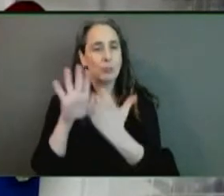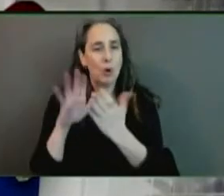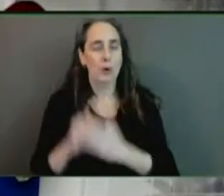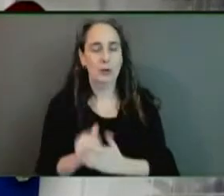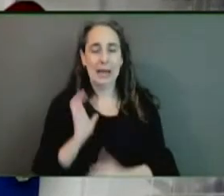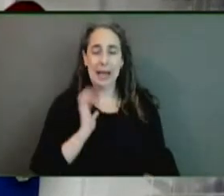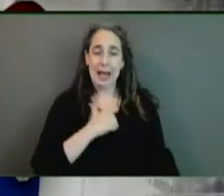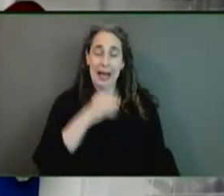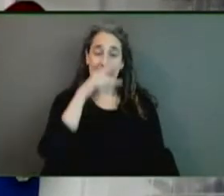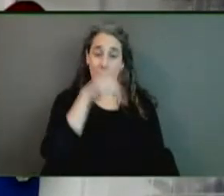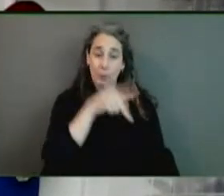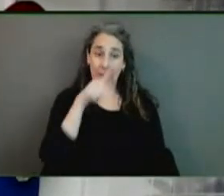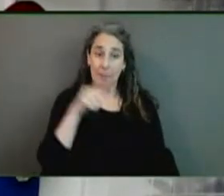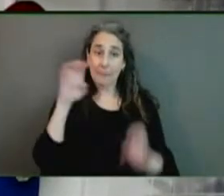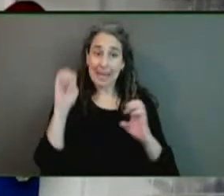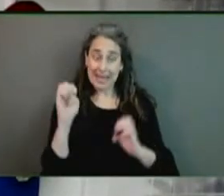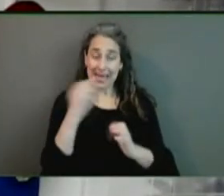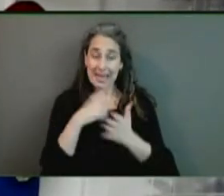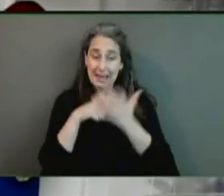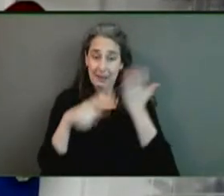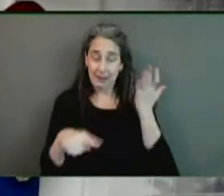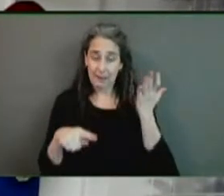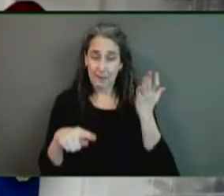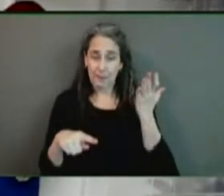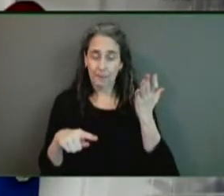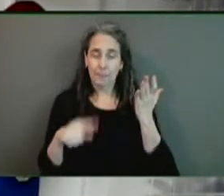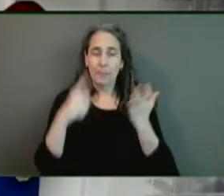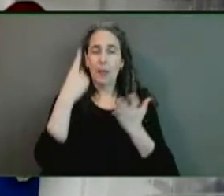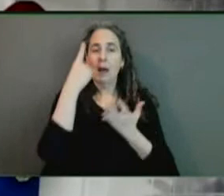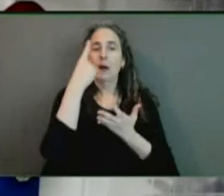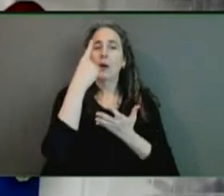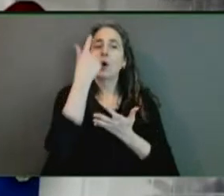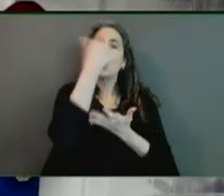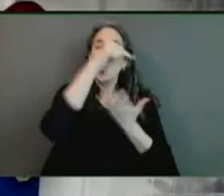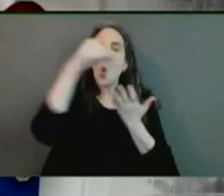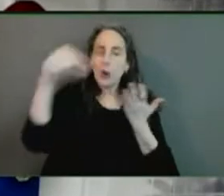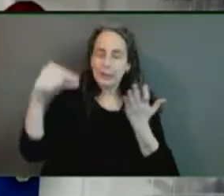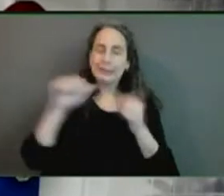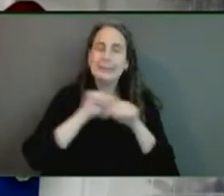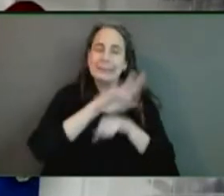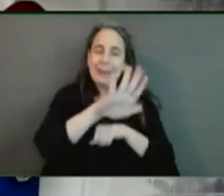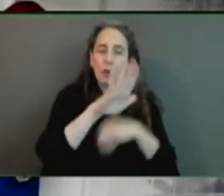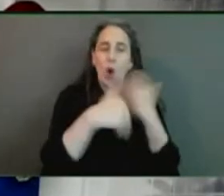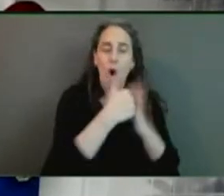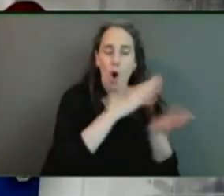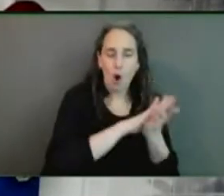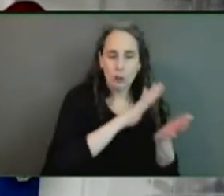this through a centralized approach. Our PPE inventory is